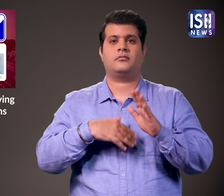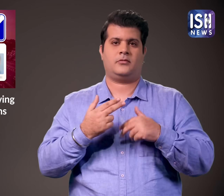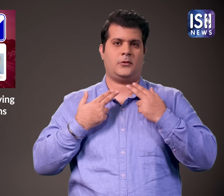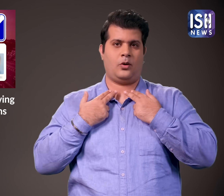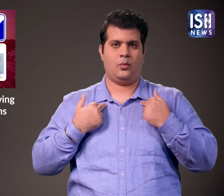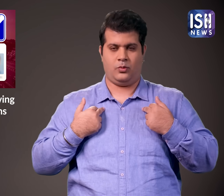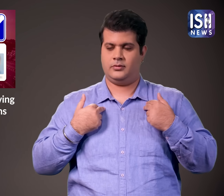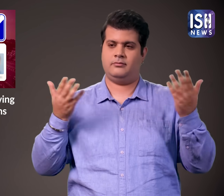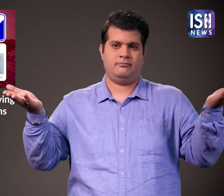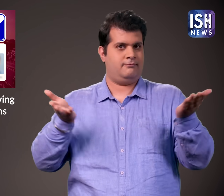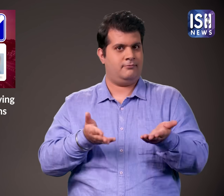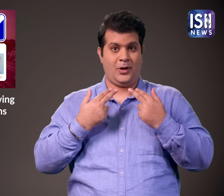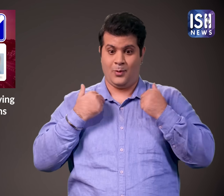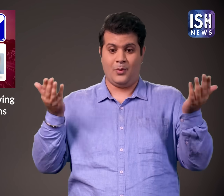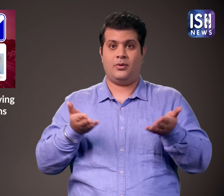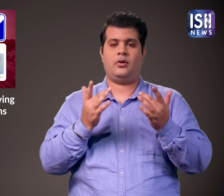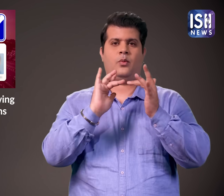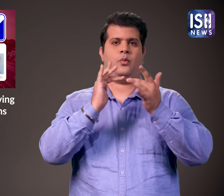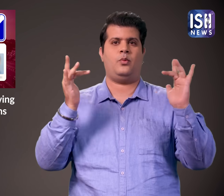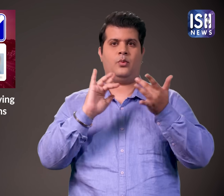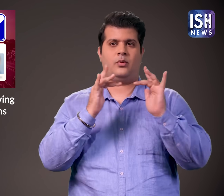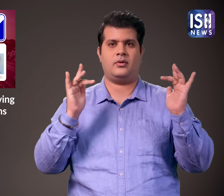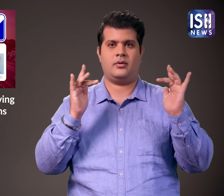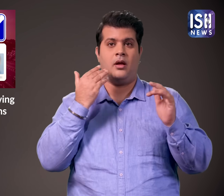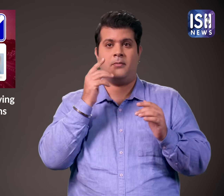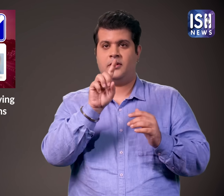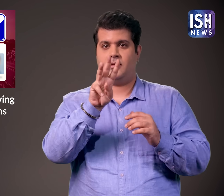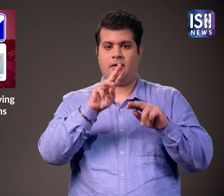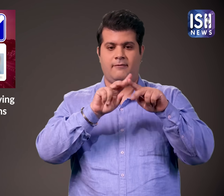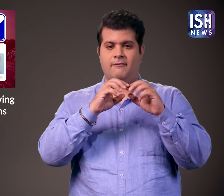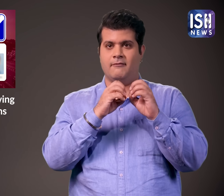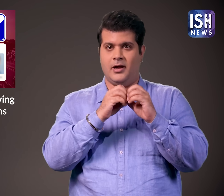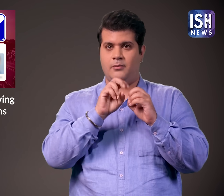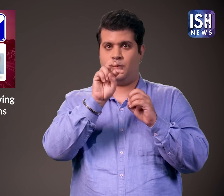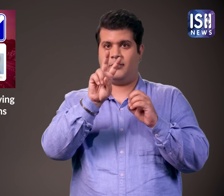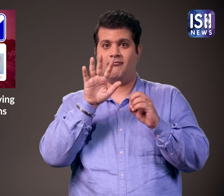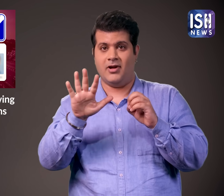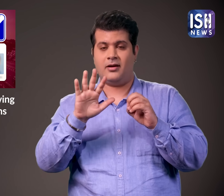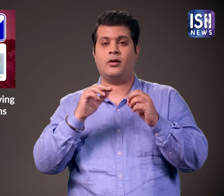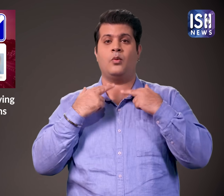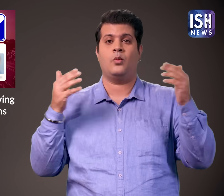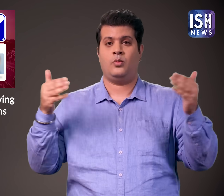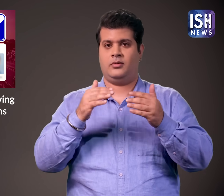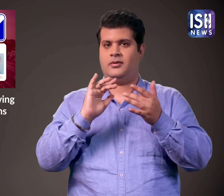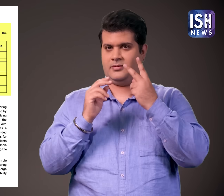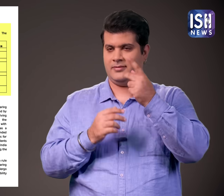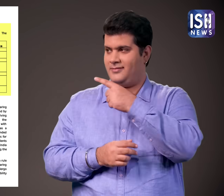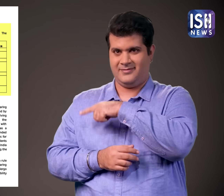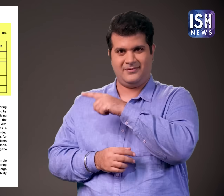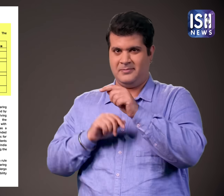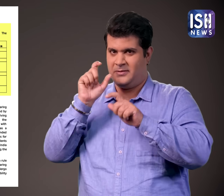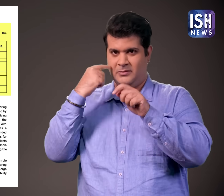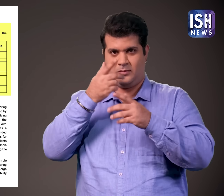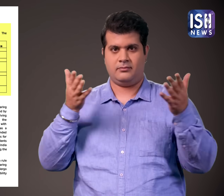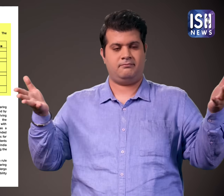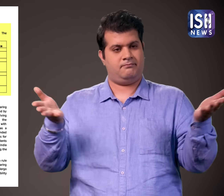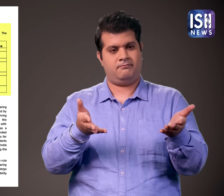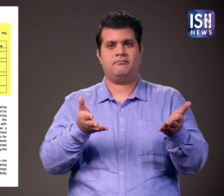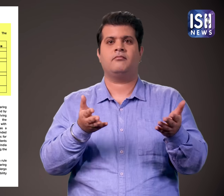A hearing was conducted on 13th February 2025 in hybrid mode and was attended by the following.